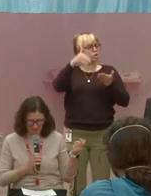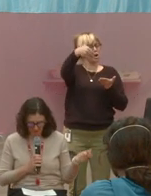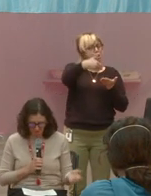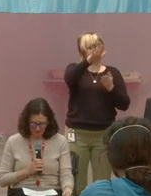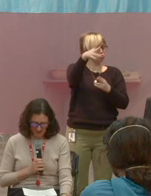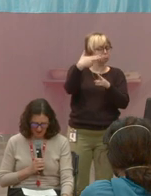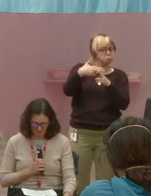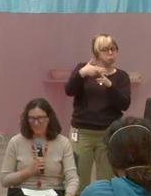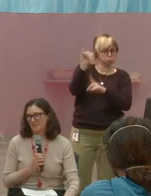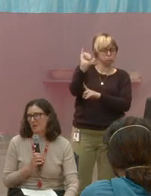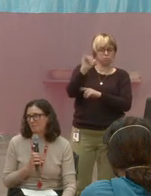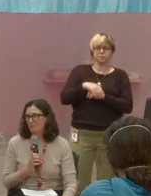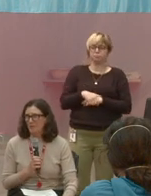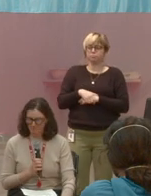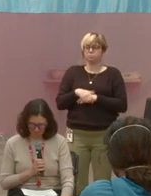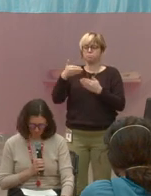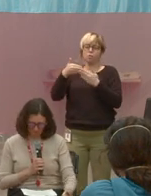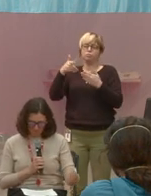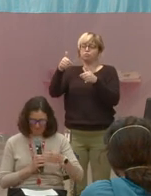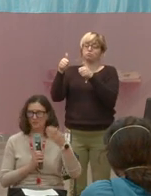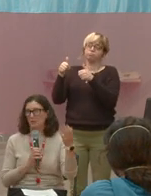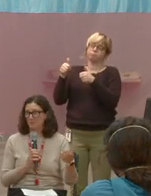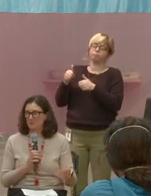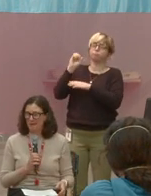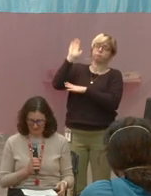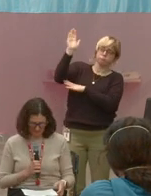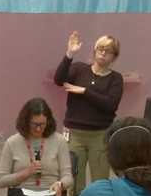yourself as well before you pose your question or your response.